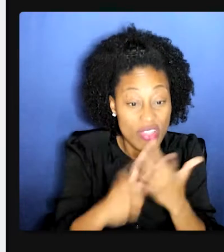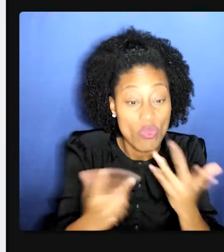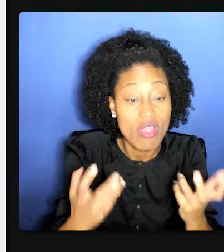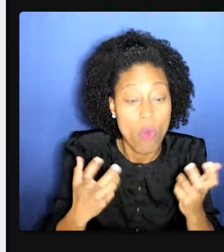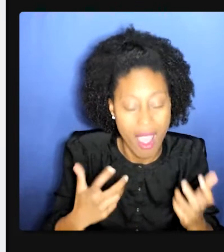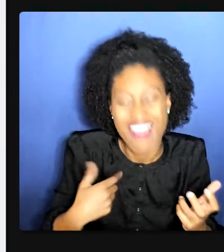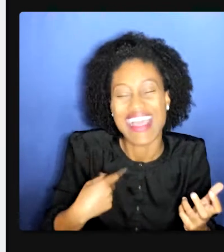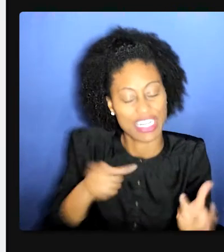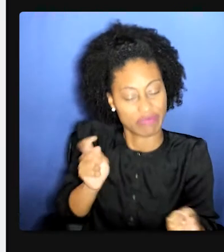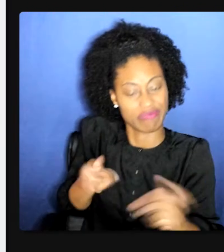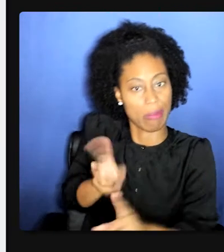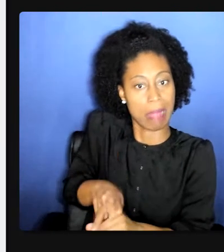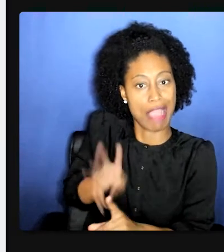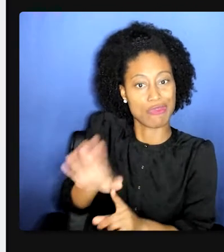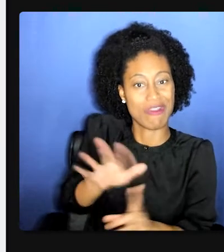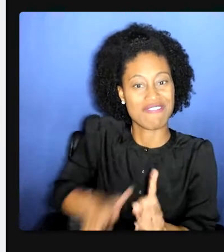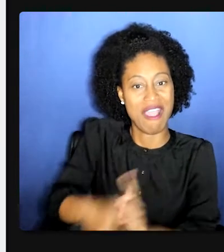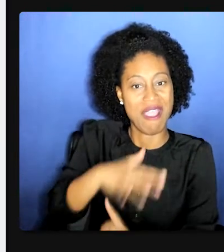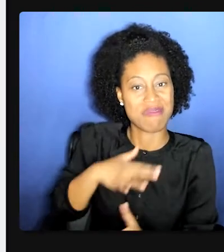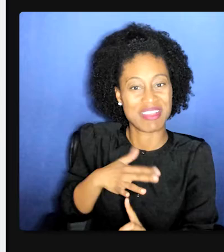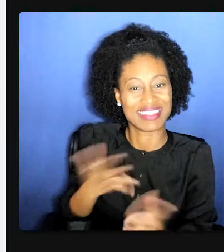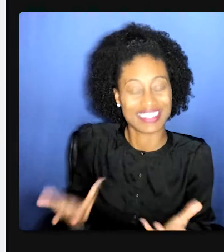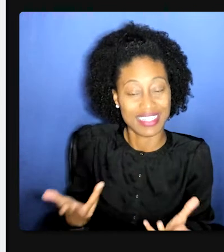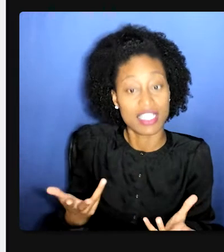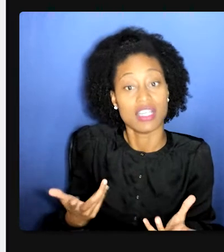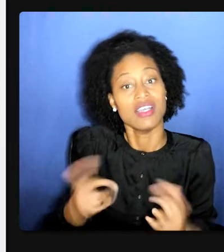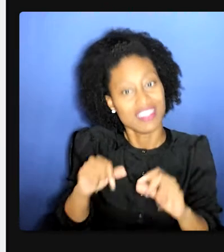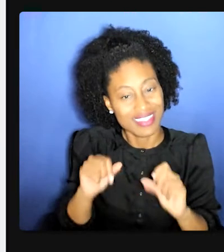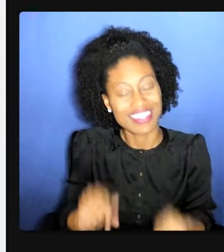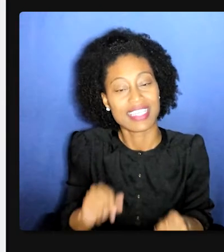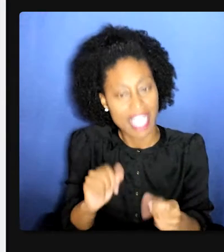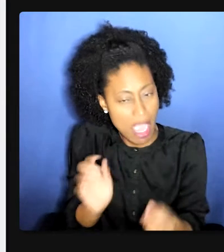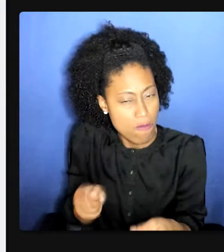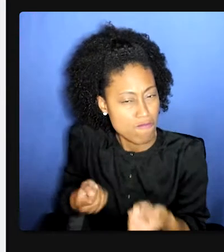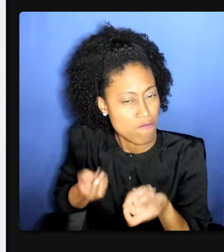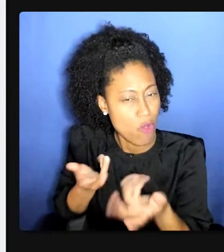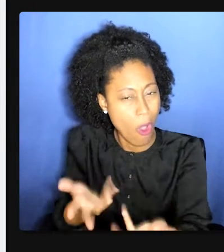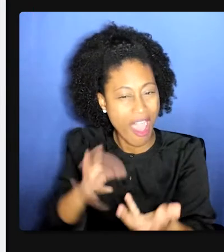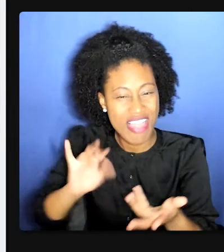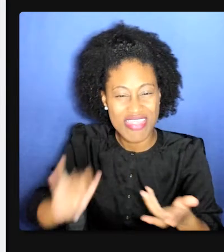with confidence and roll out validated sticky game experiences and solutions.